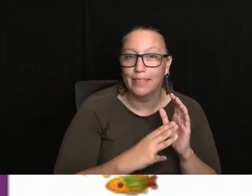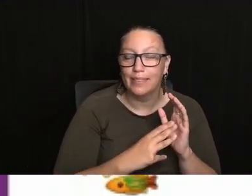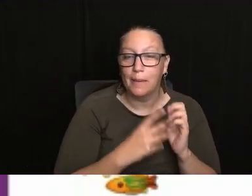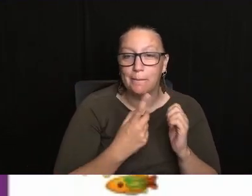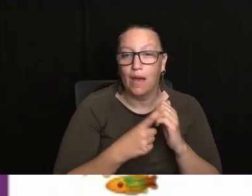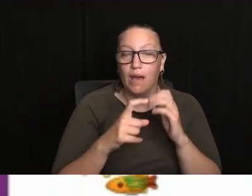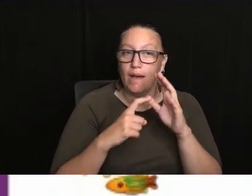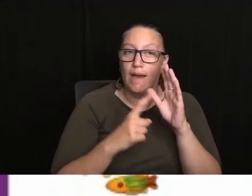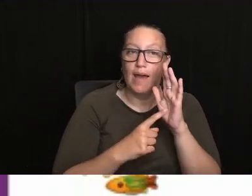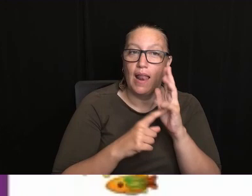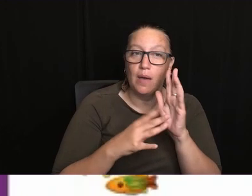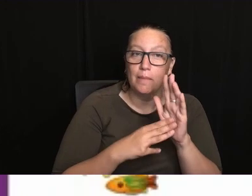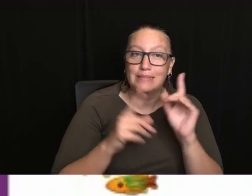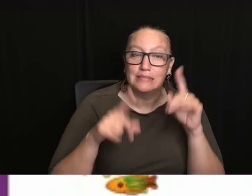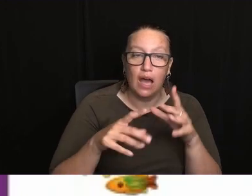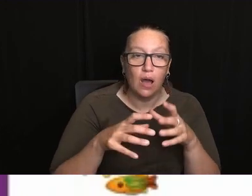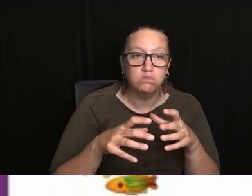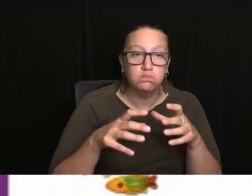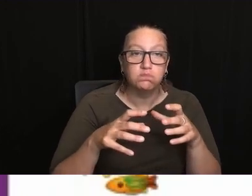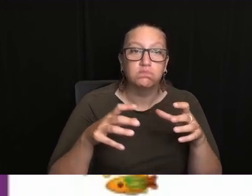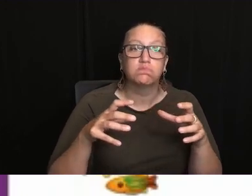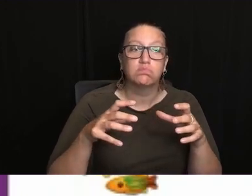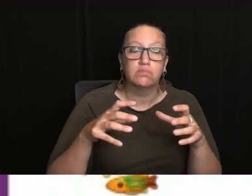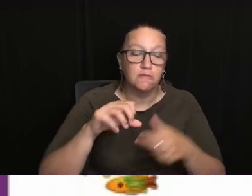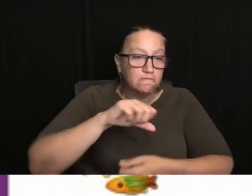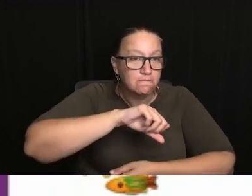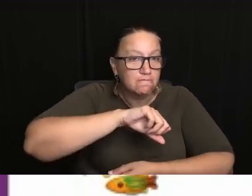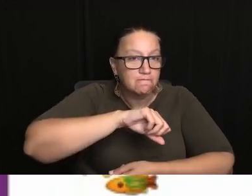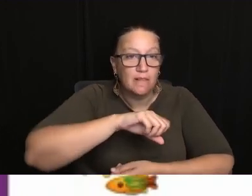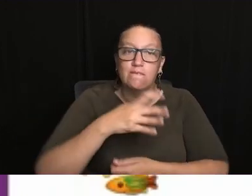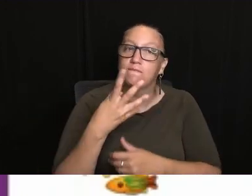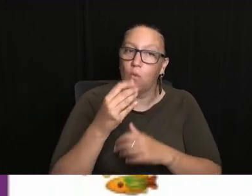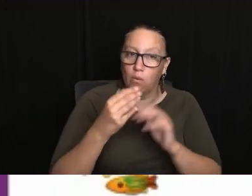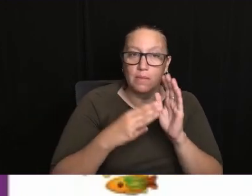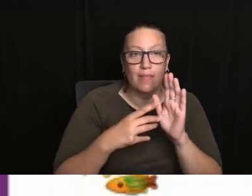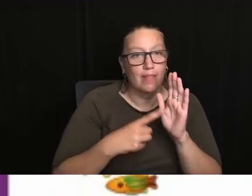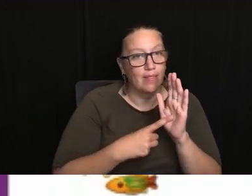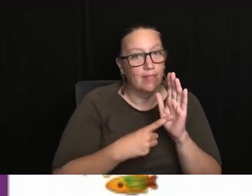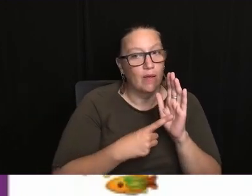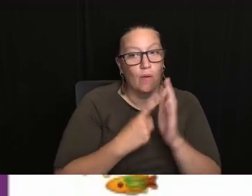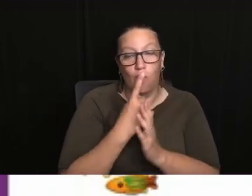to drink from the bottle I think we got up to 40 mils but it had to be a special bottle for him.